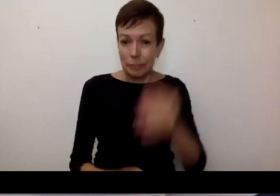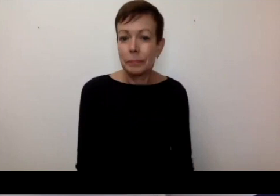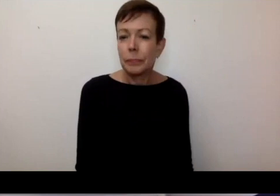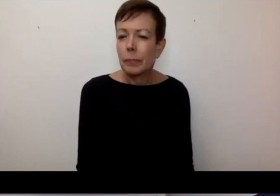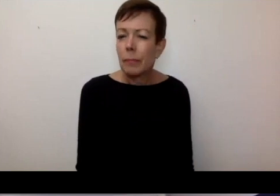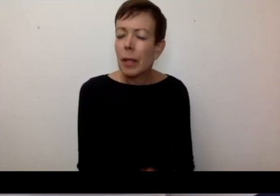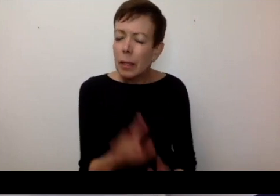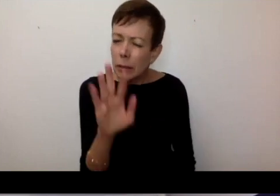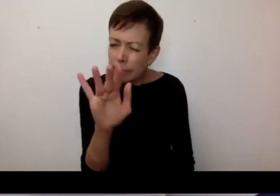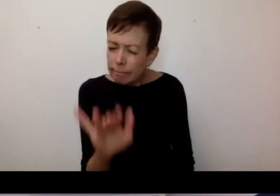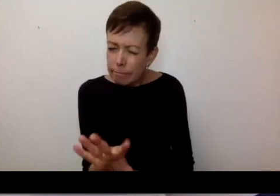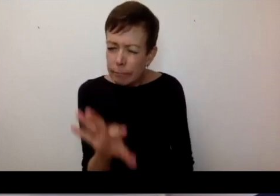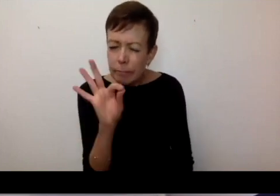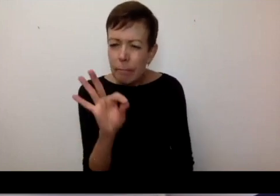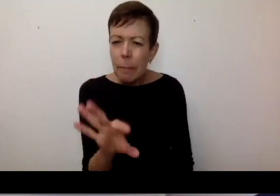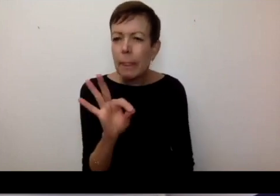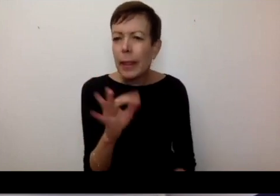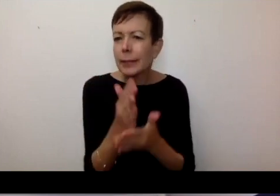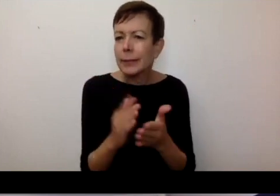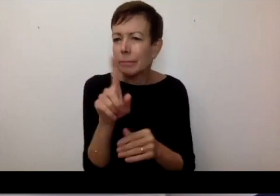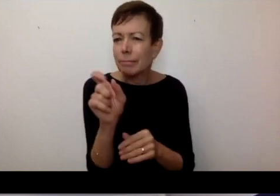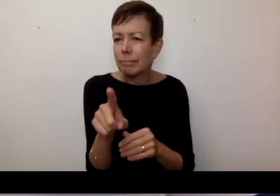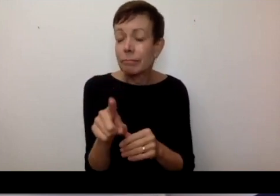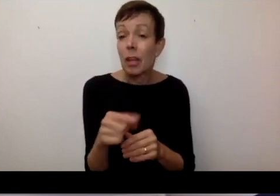we have and so this is um a general question that we